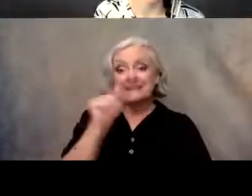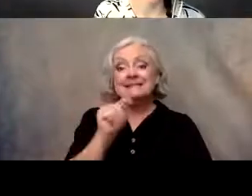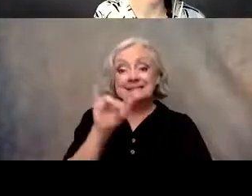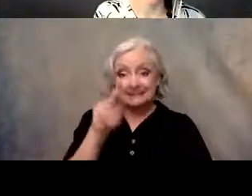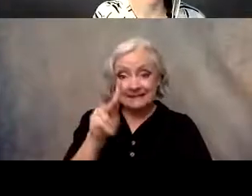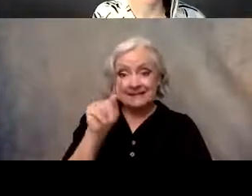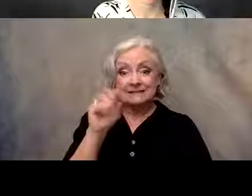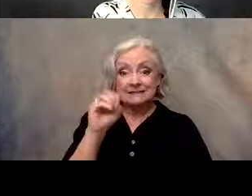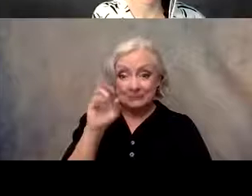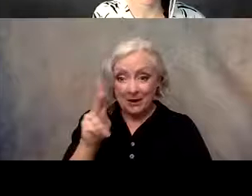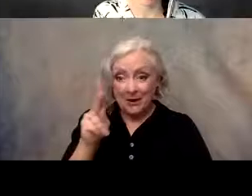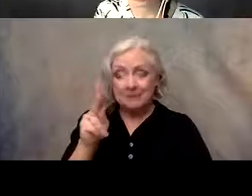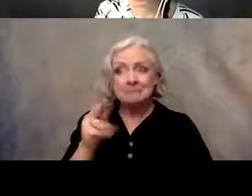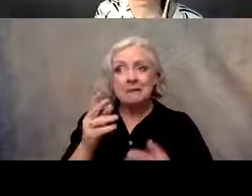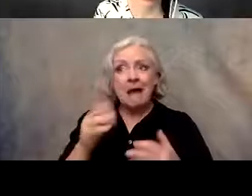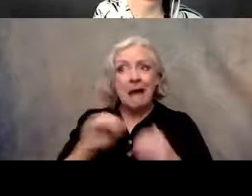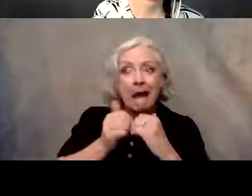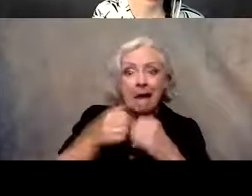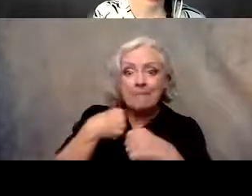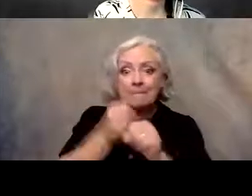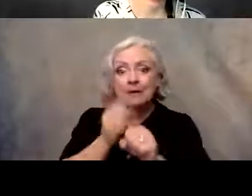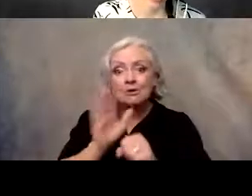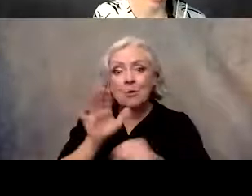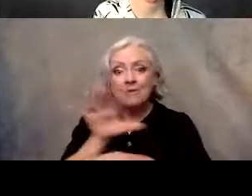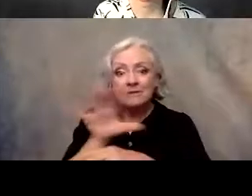are accessible in different languages.